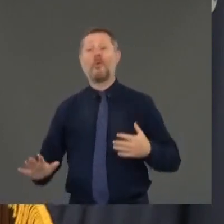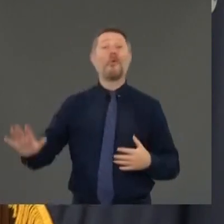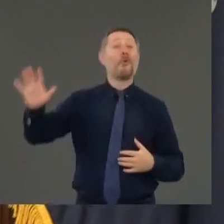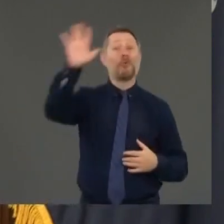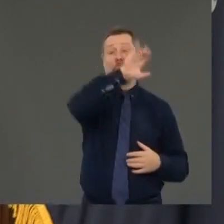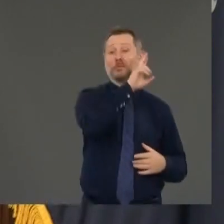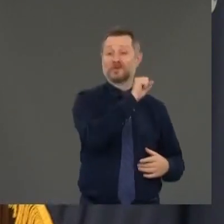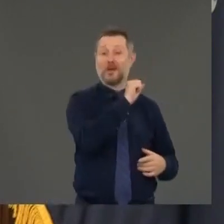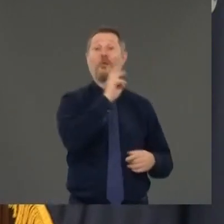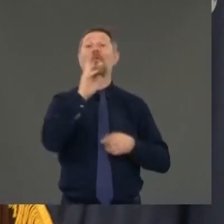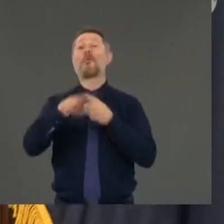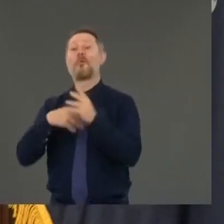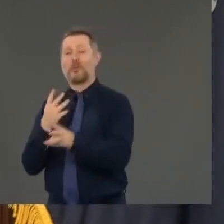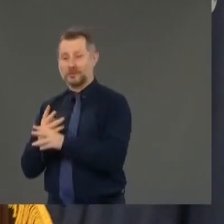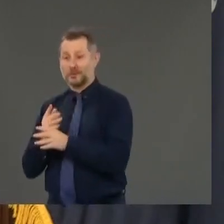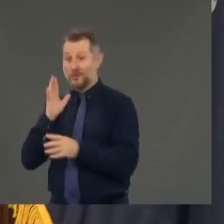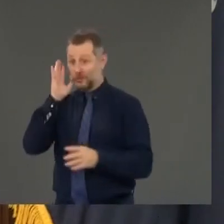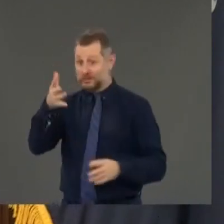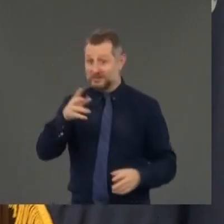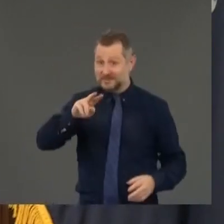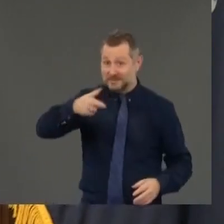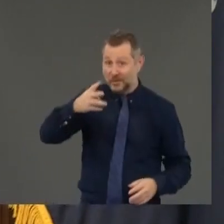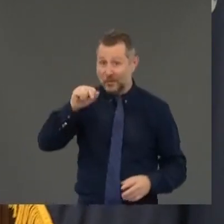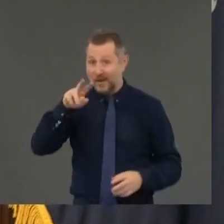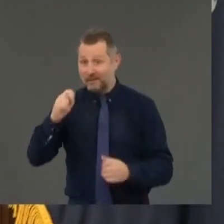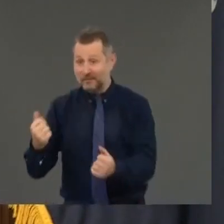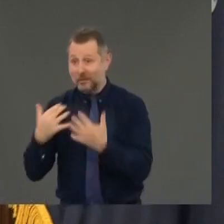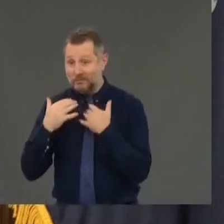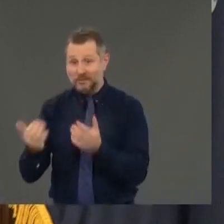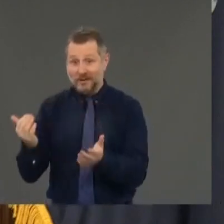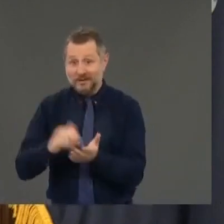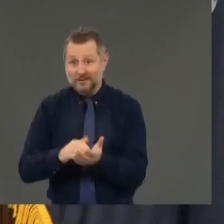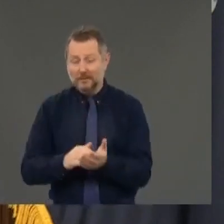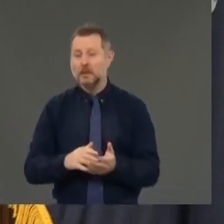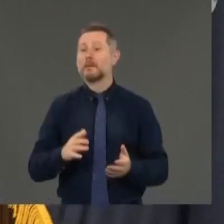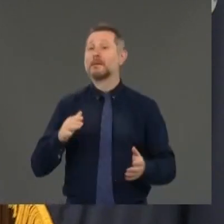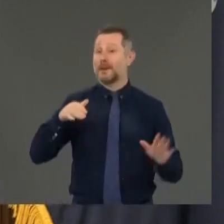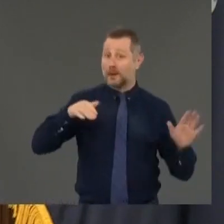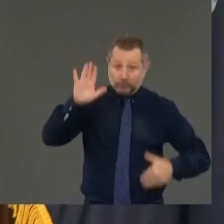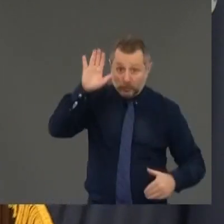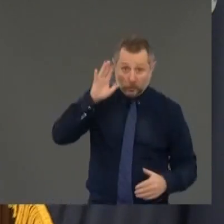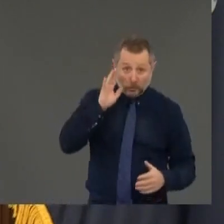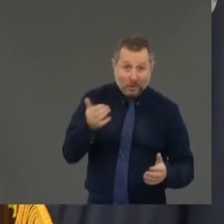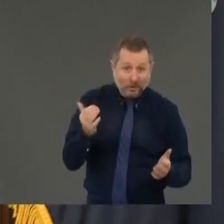THERE ARE QUESTION MARKS